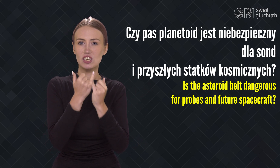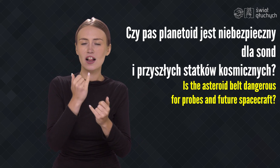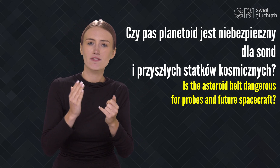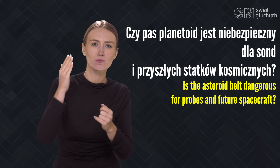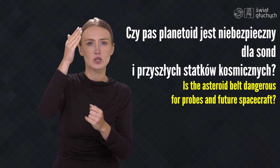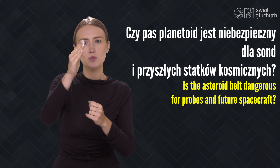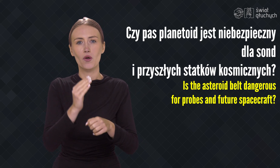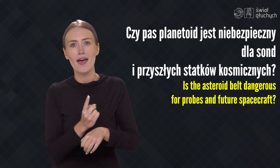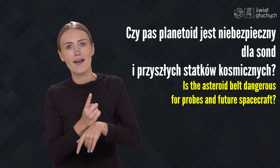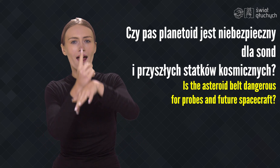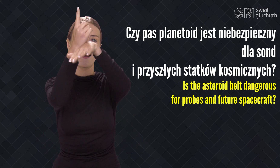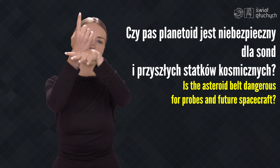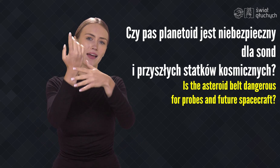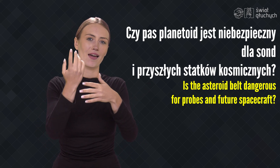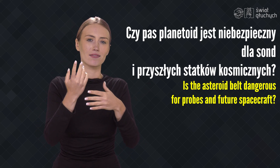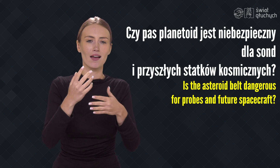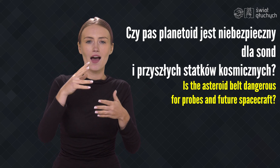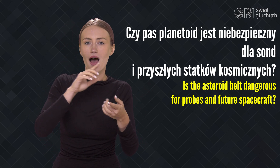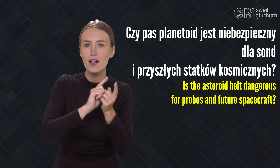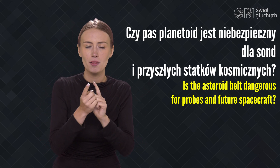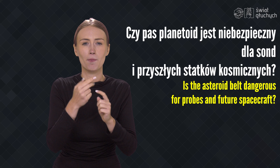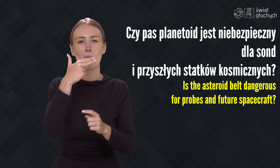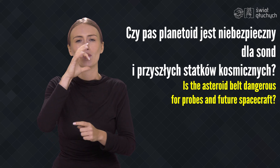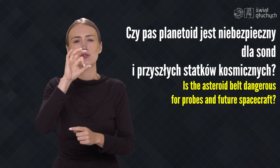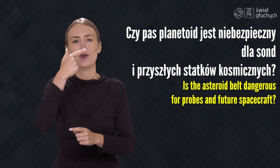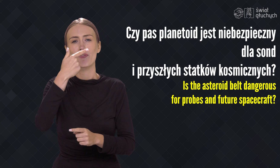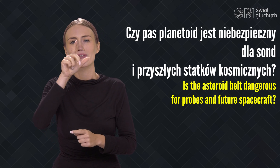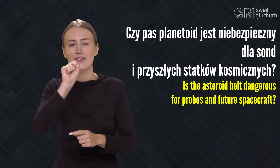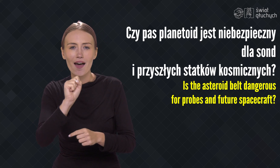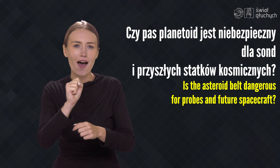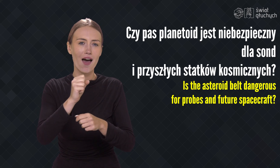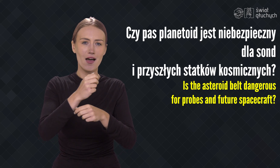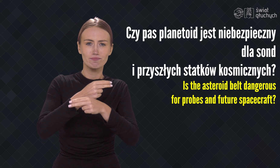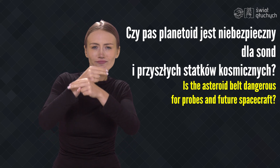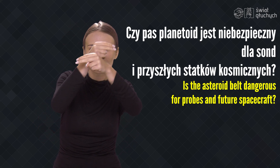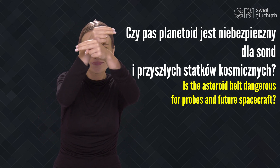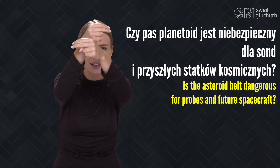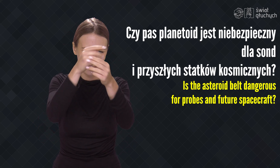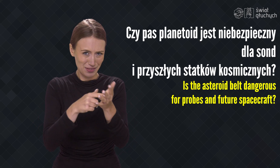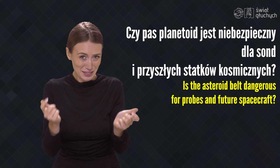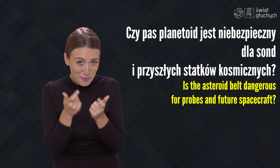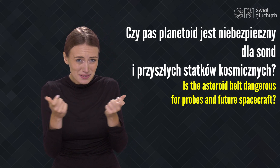for probes and future spacecraft?